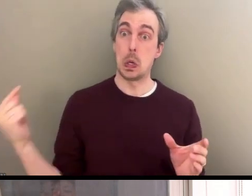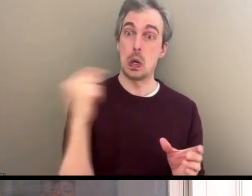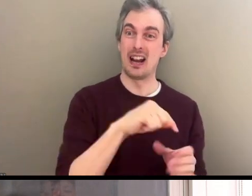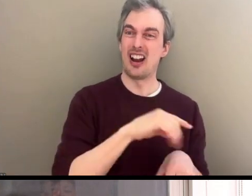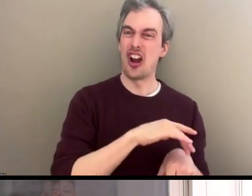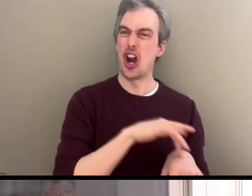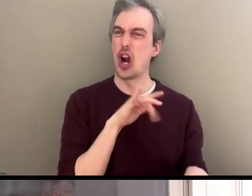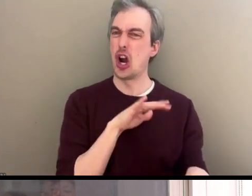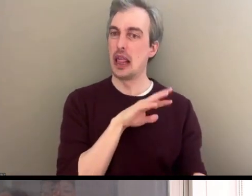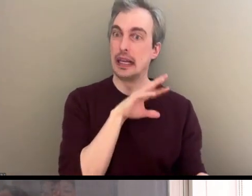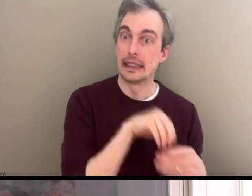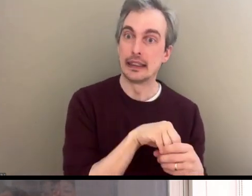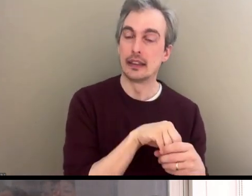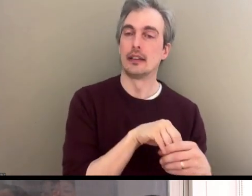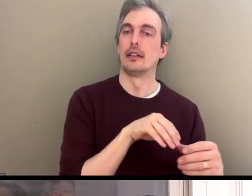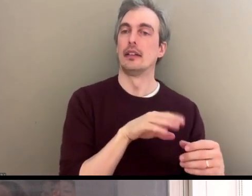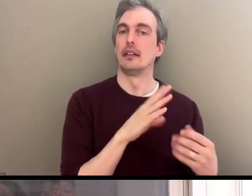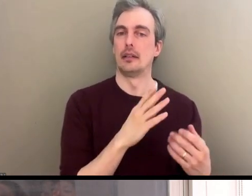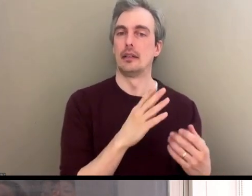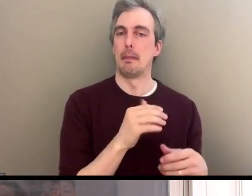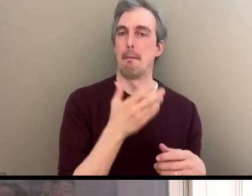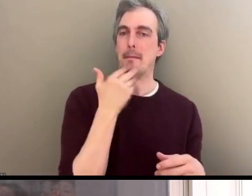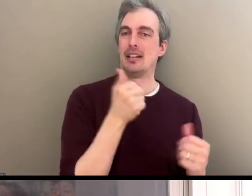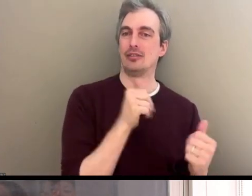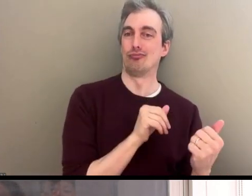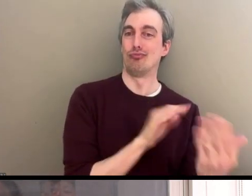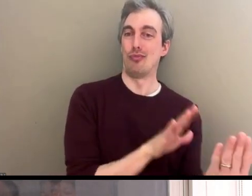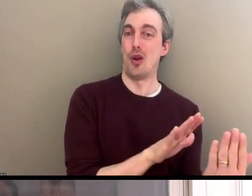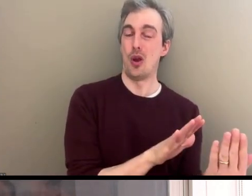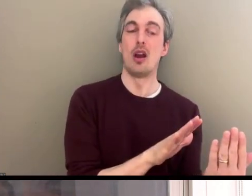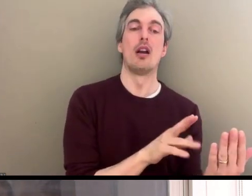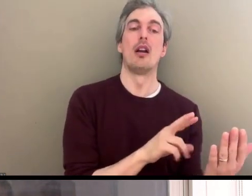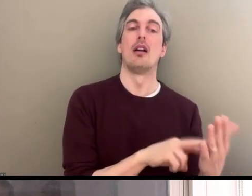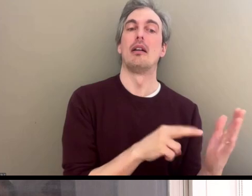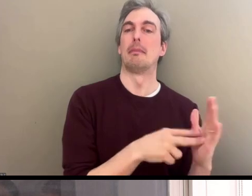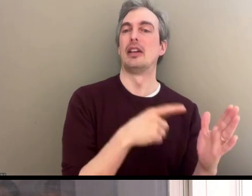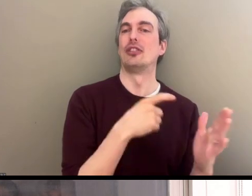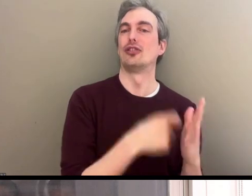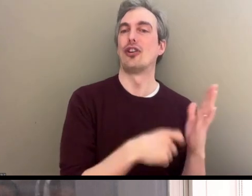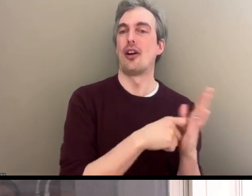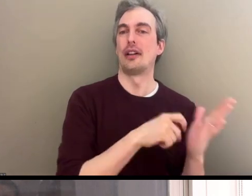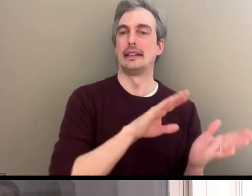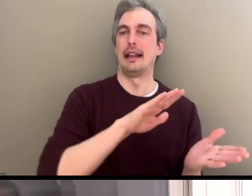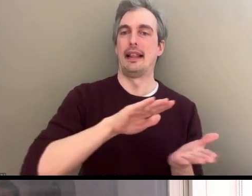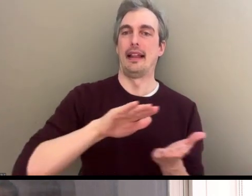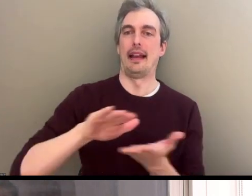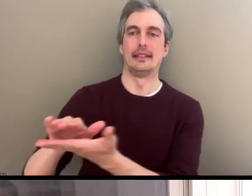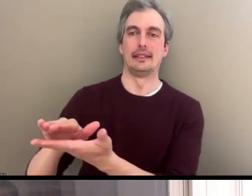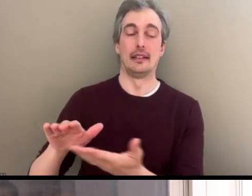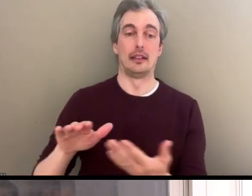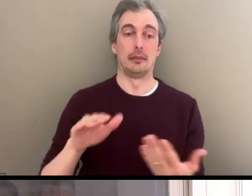the start, and as it shows, it should start with the design phase, but once